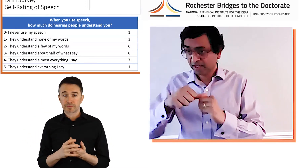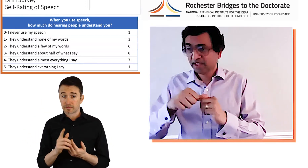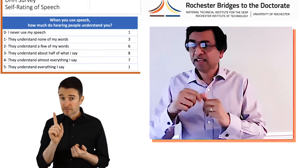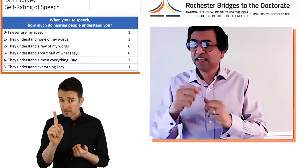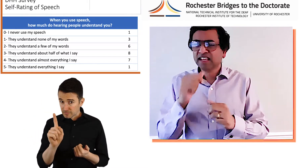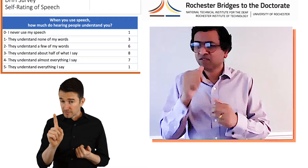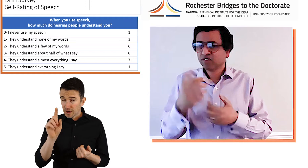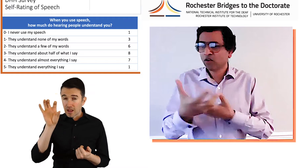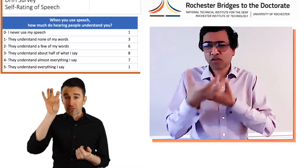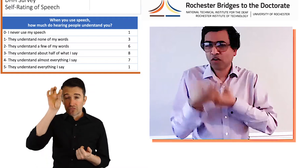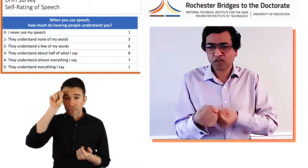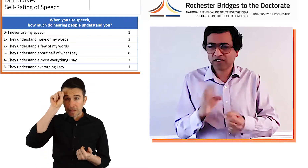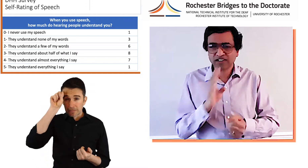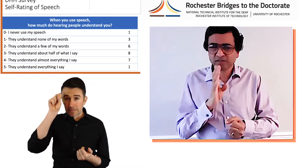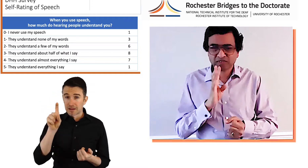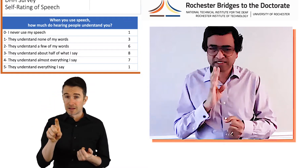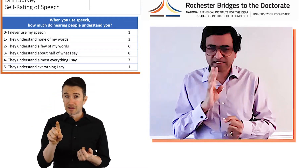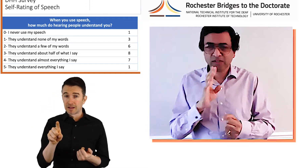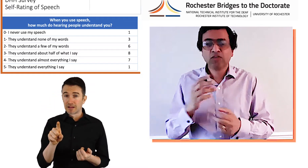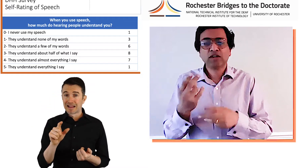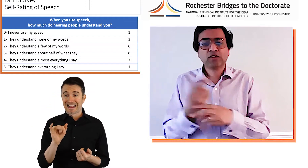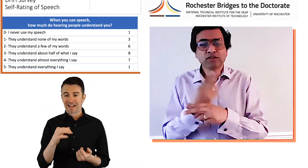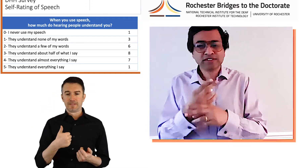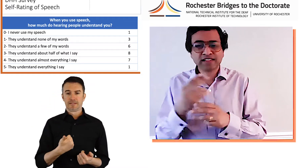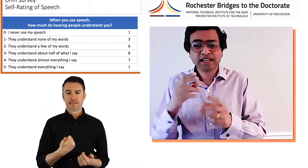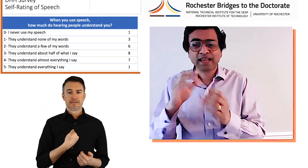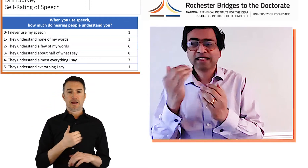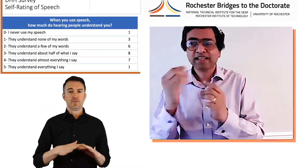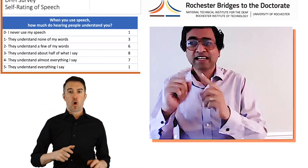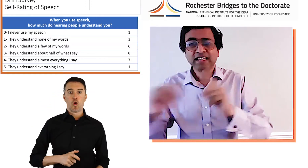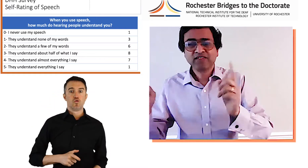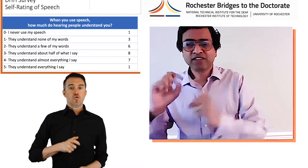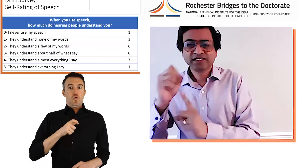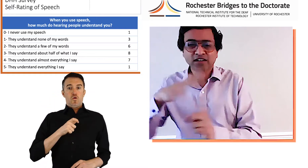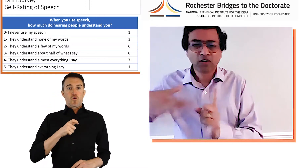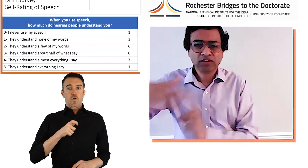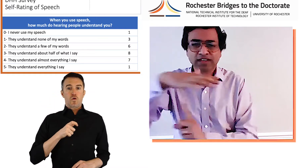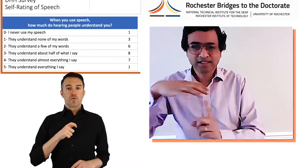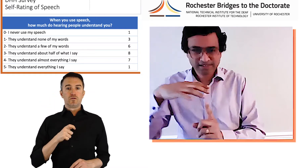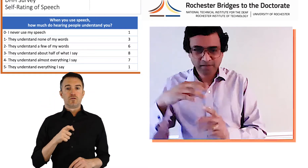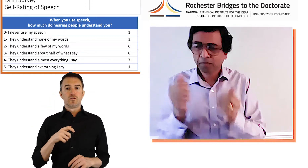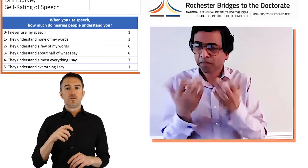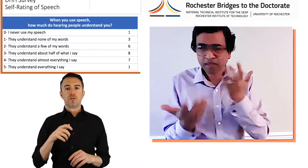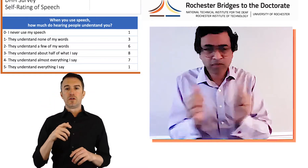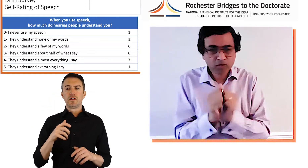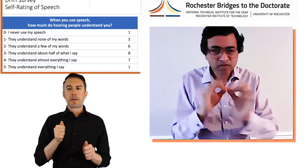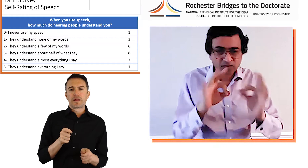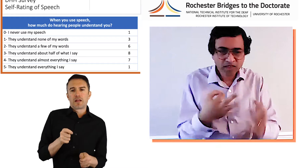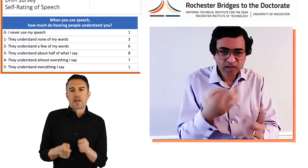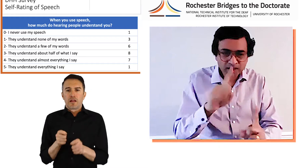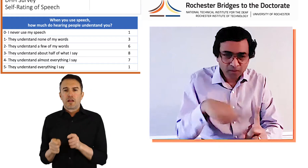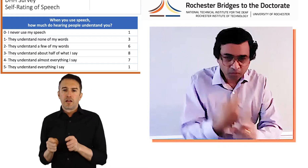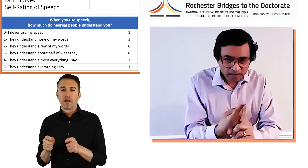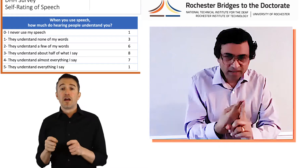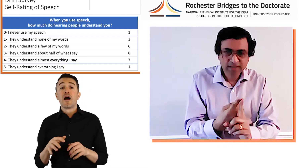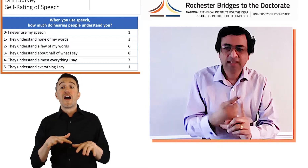A few were not confident in their speech. They might use speech only with their family